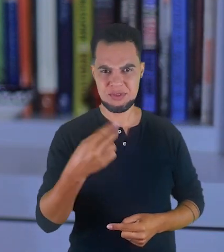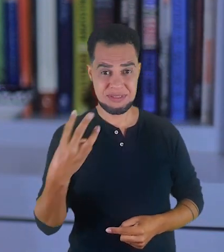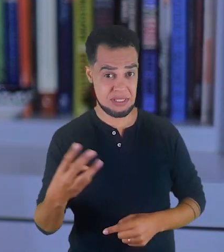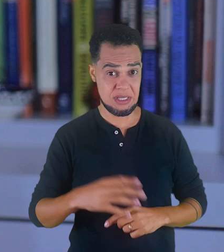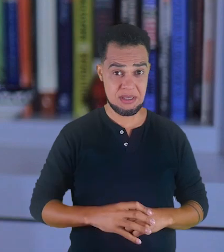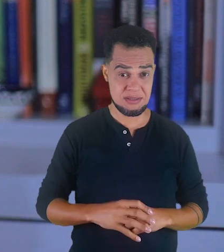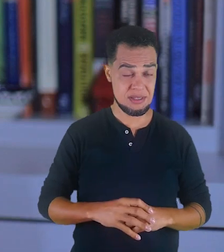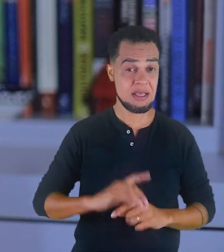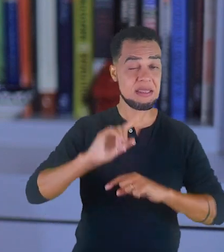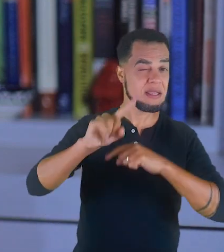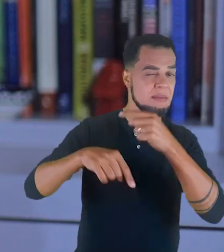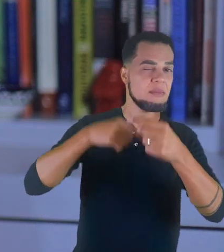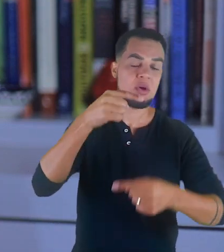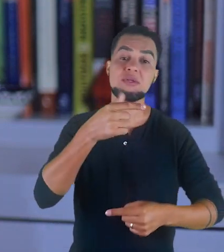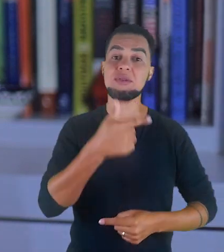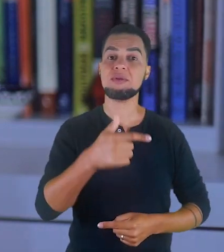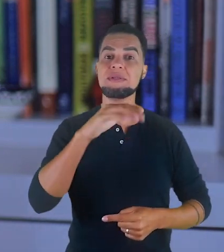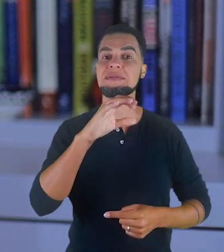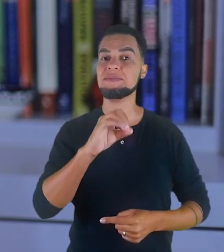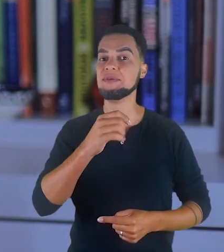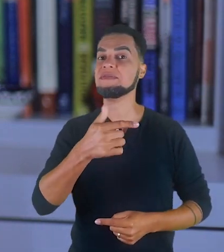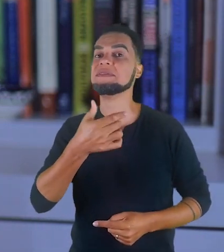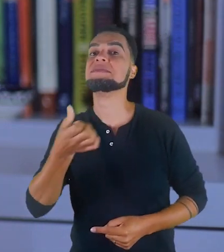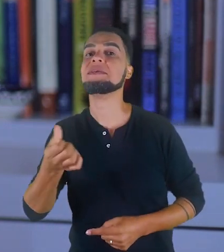What do we want for 2026 onwards?